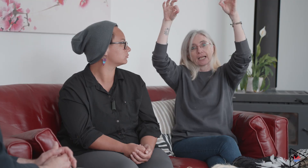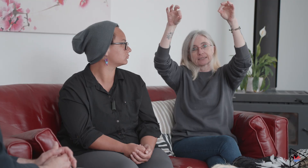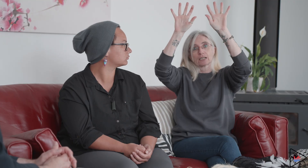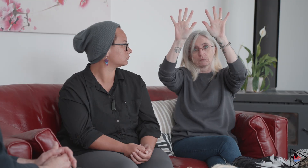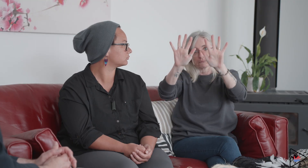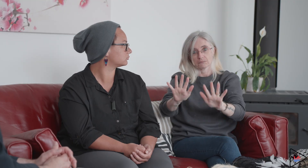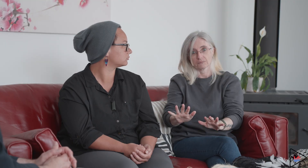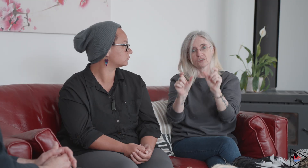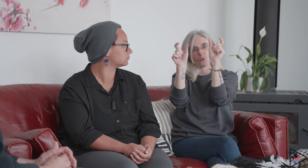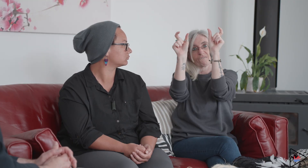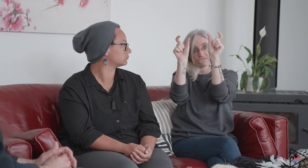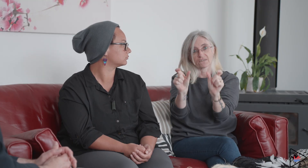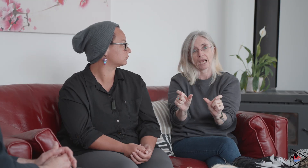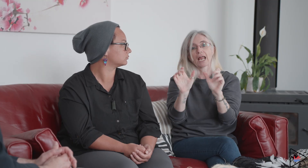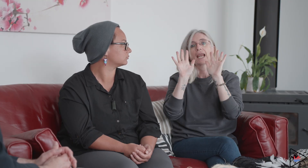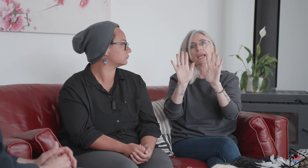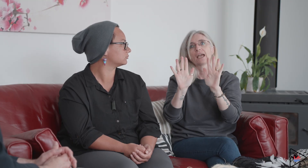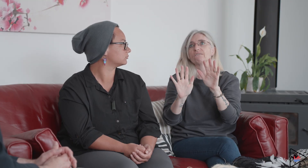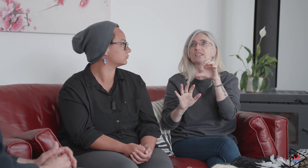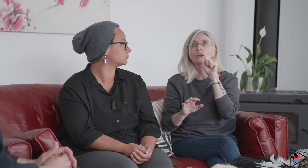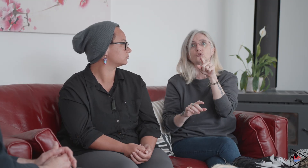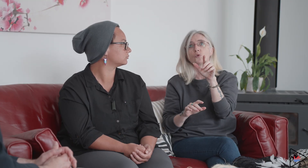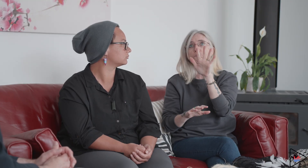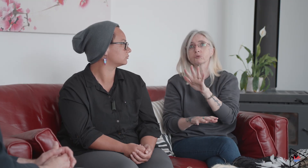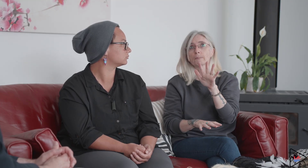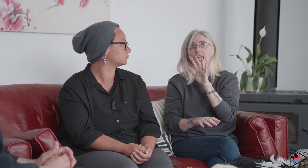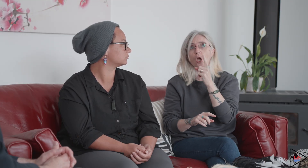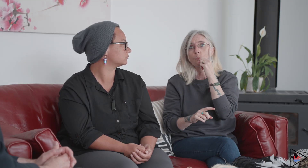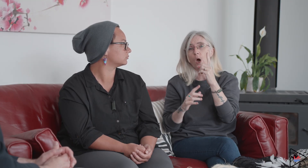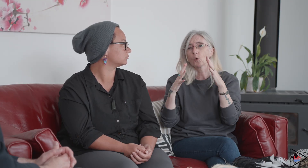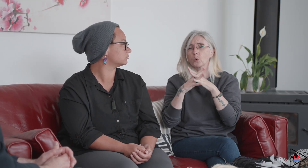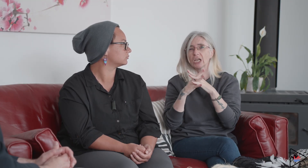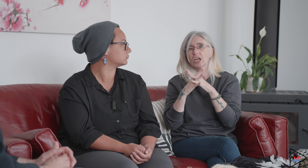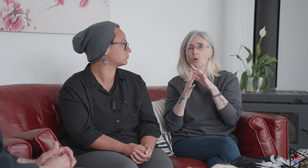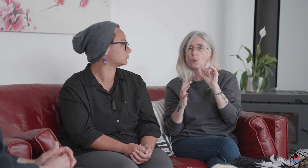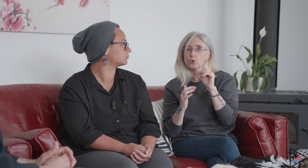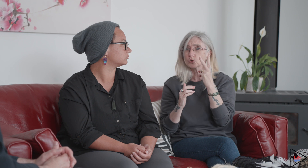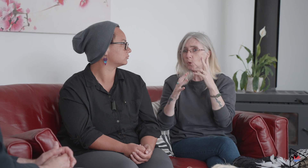you hang up the harakeke. It still looks like leaves at that point. You got to leave it out